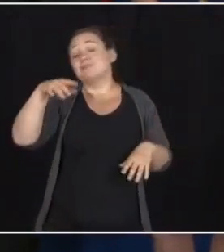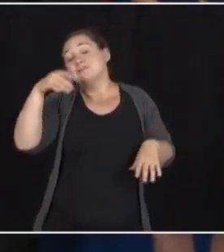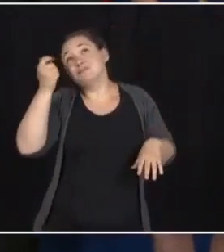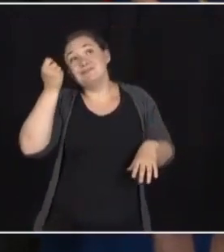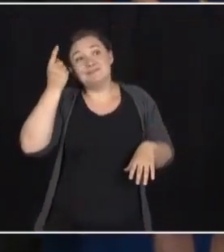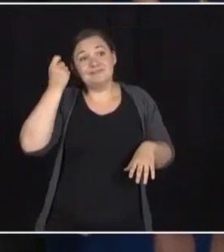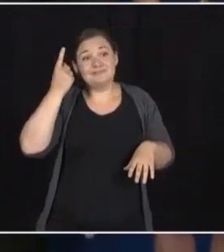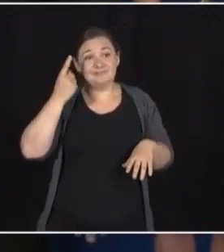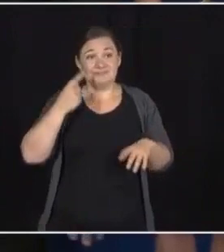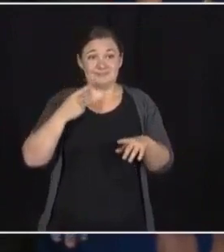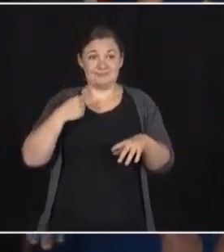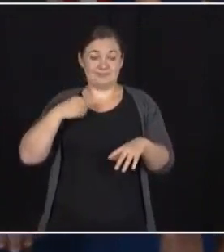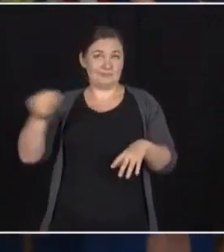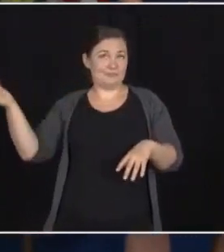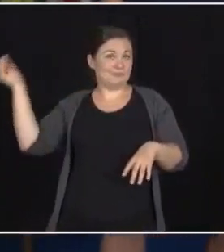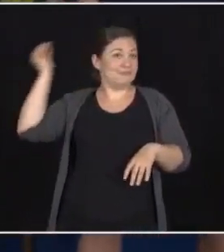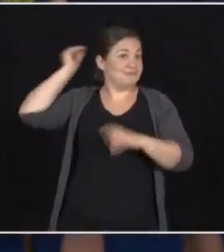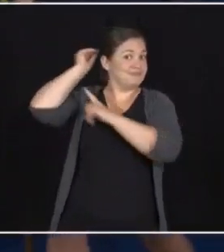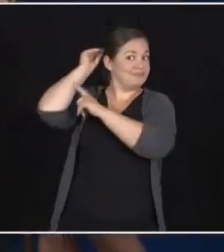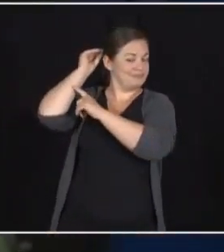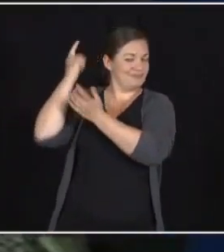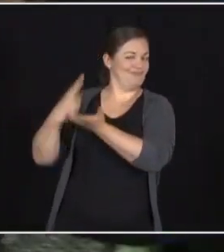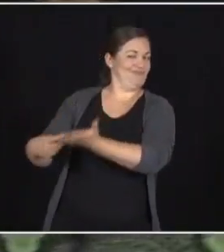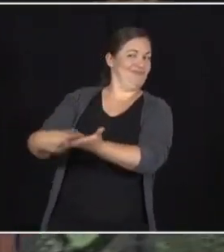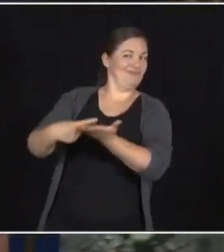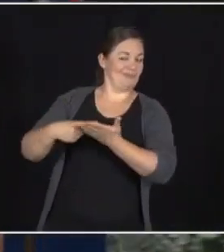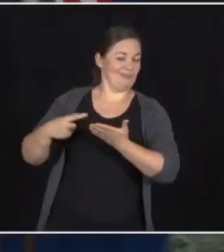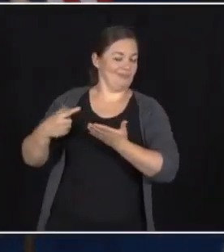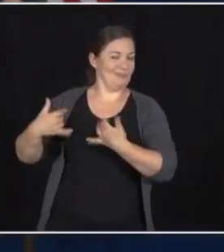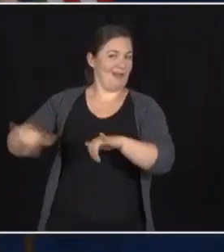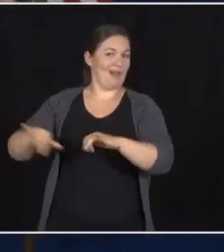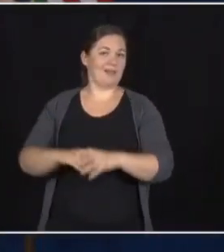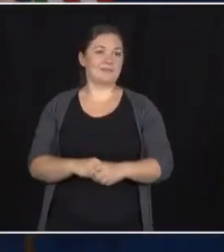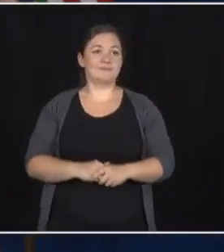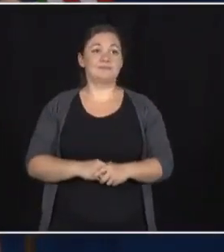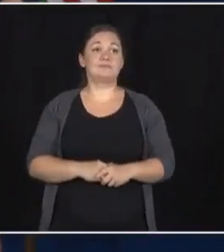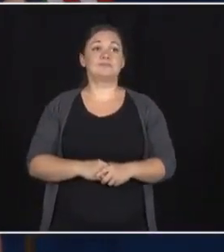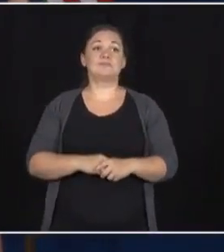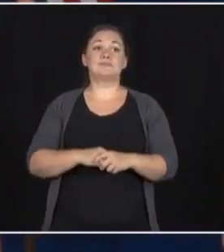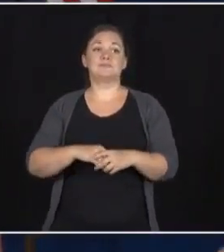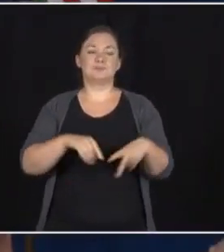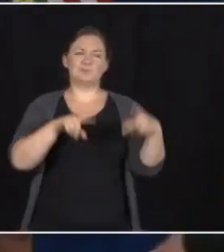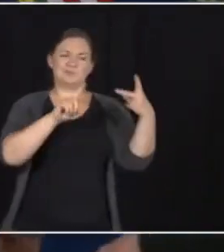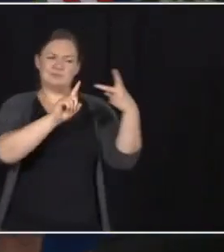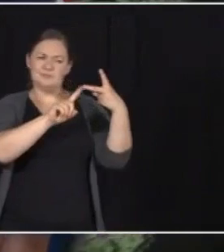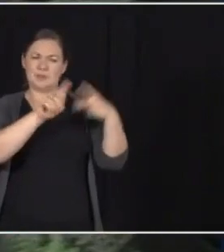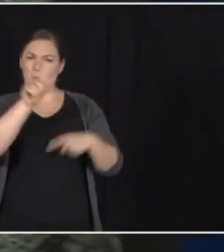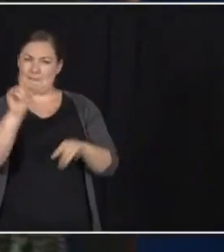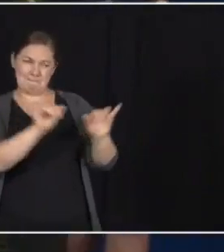arrangements that public health requires in order to be able to safely open, even if it's only at perhaps 25, 30% capacity.